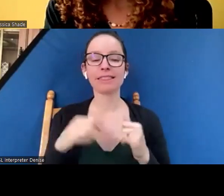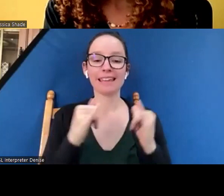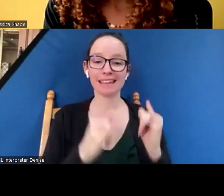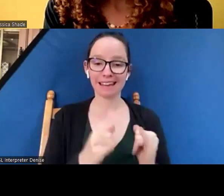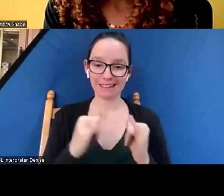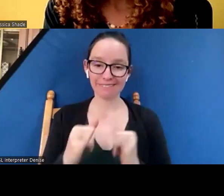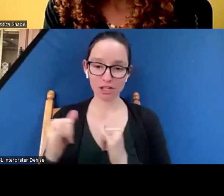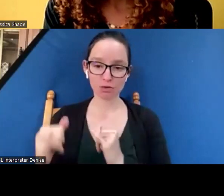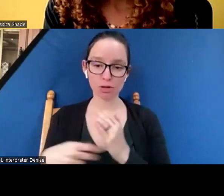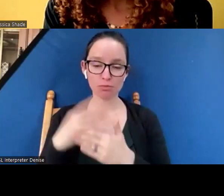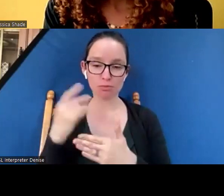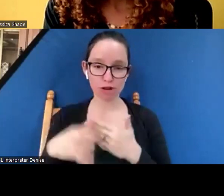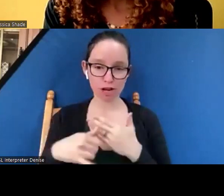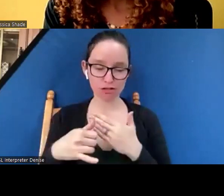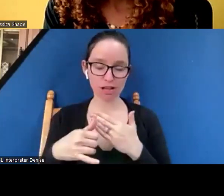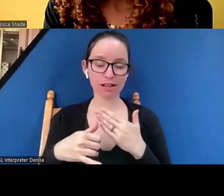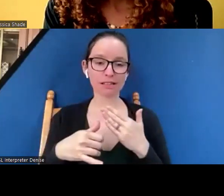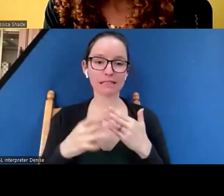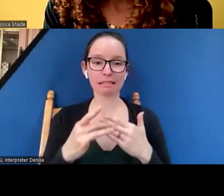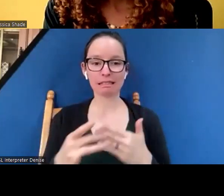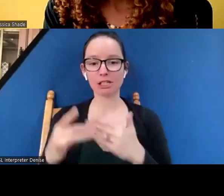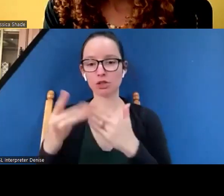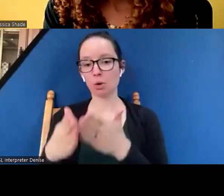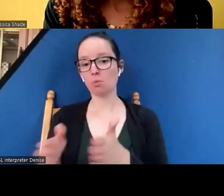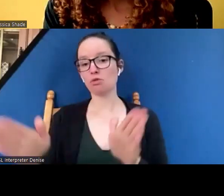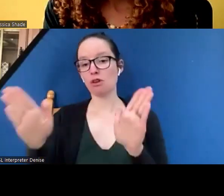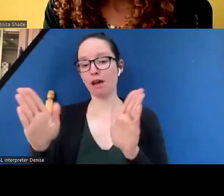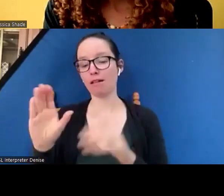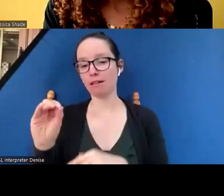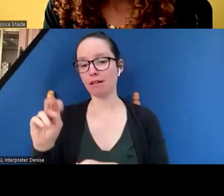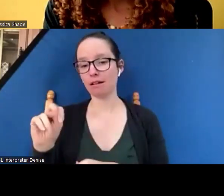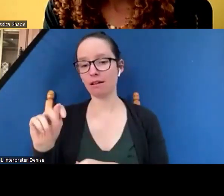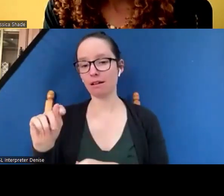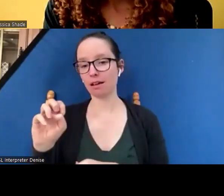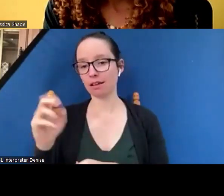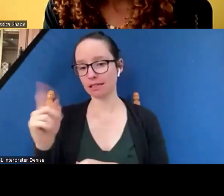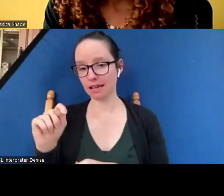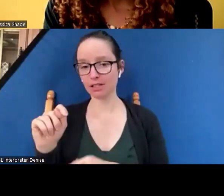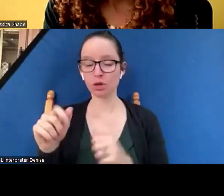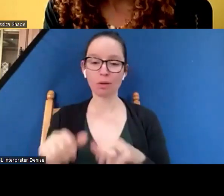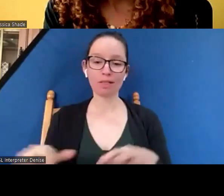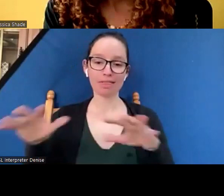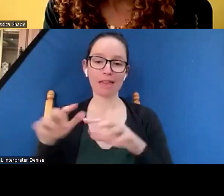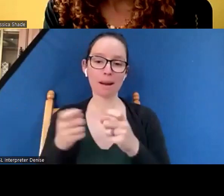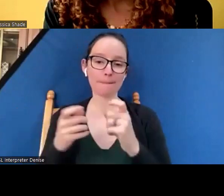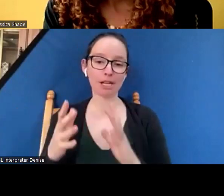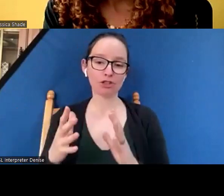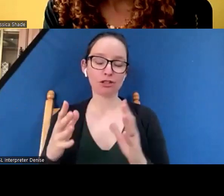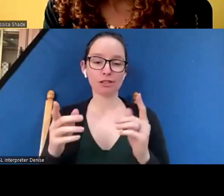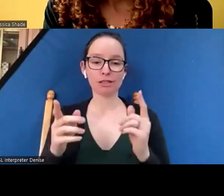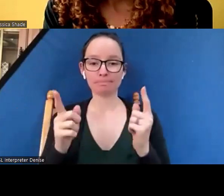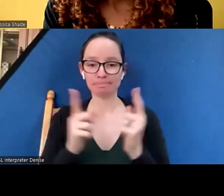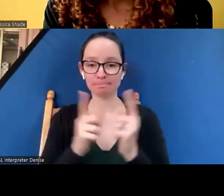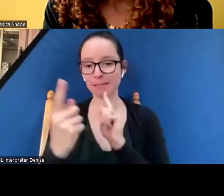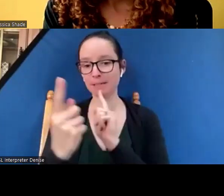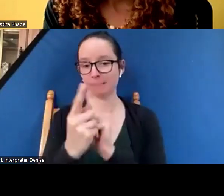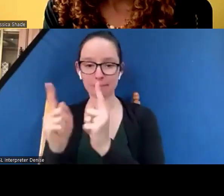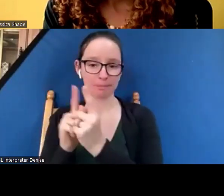So there's land managers meeting all the time and kind of, you know, debating and battling it out over how they should manage public lands.